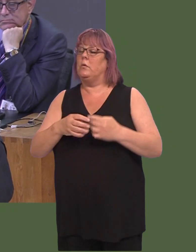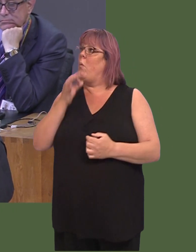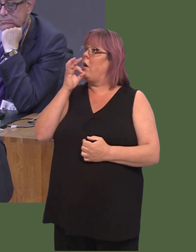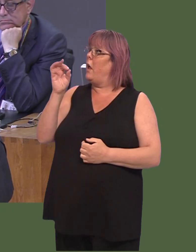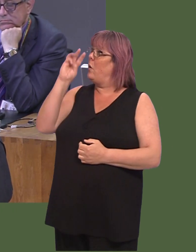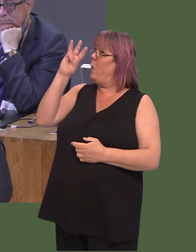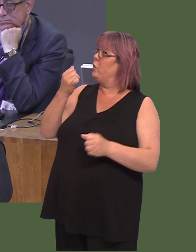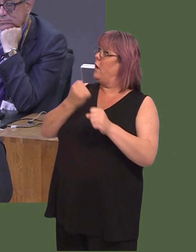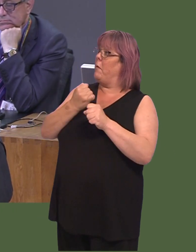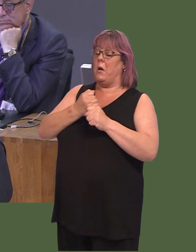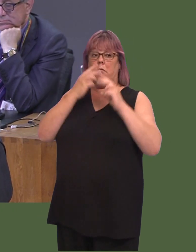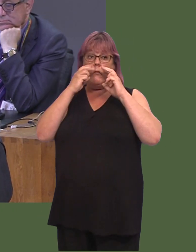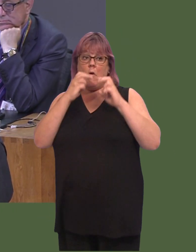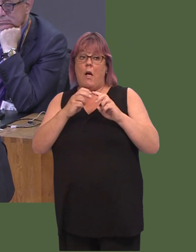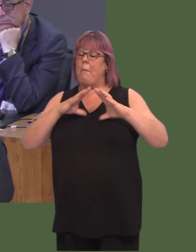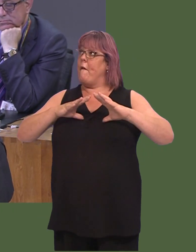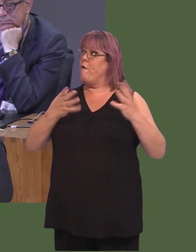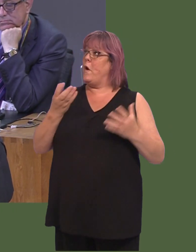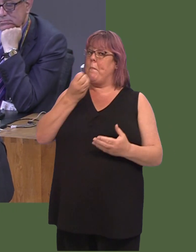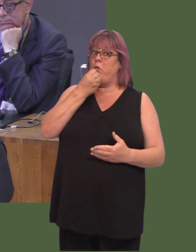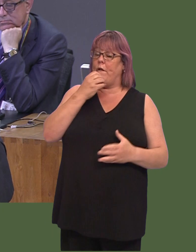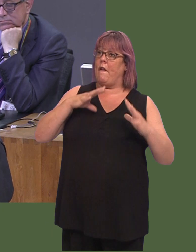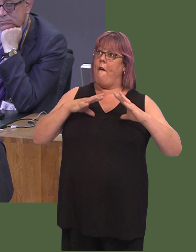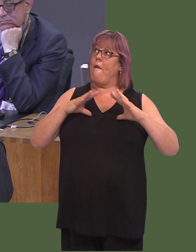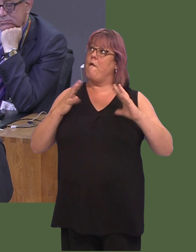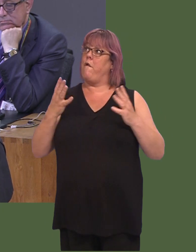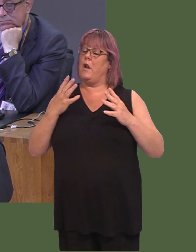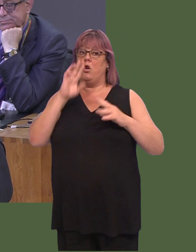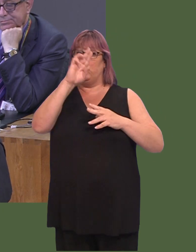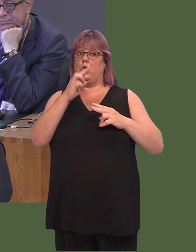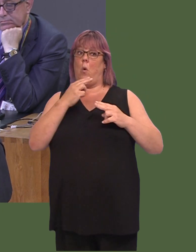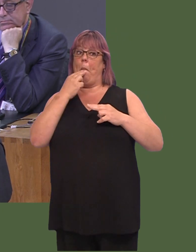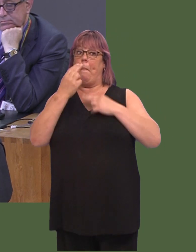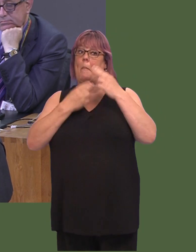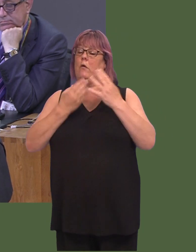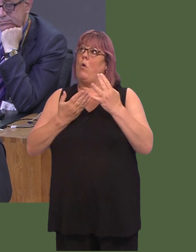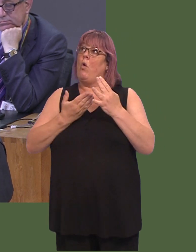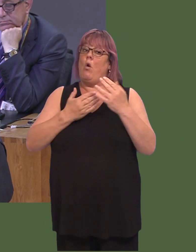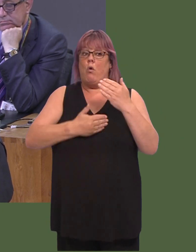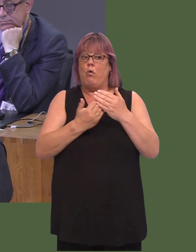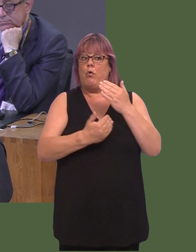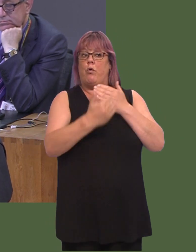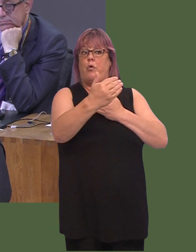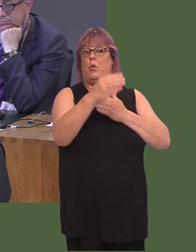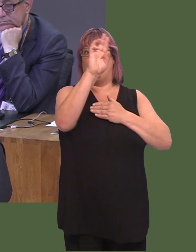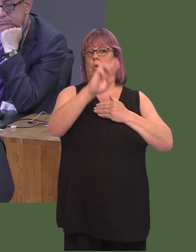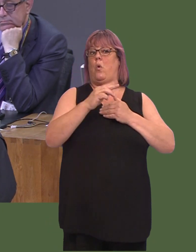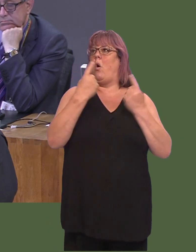Will the Welsh Government investigate the cost of continuing free breakfasts and free school meals for those eligible during the school summer holidays?